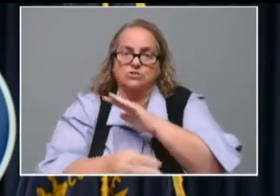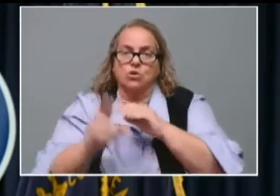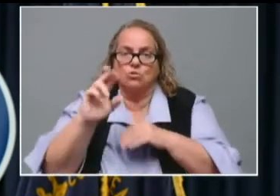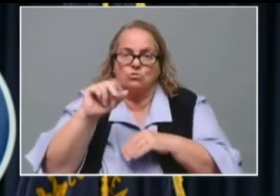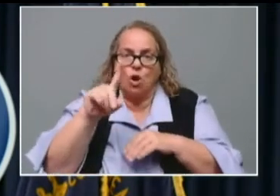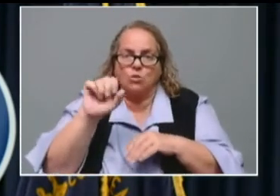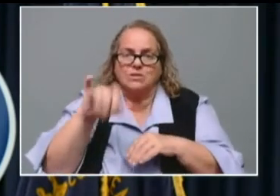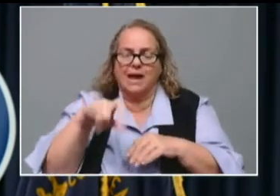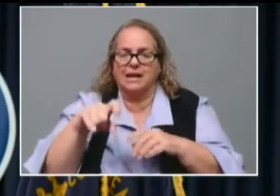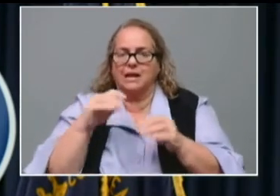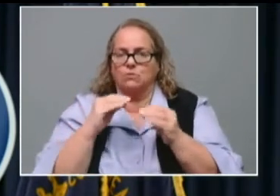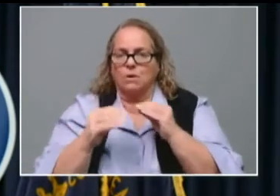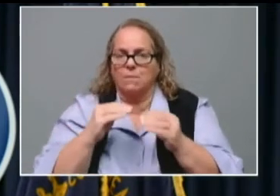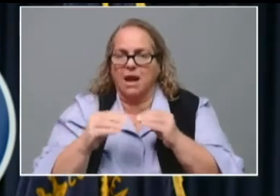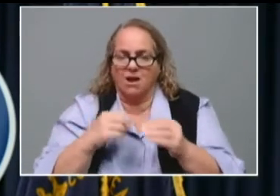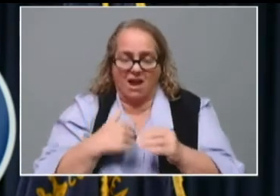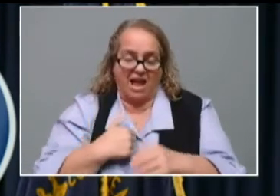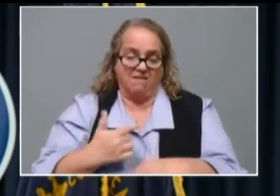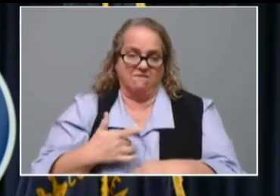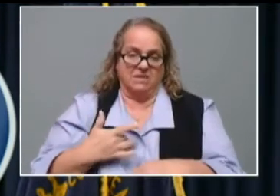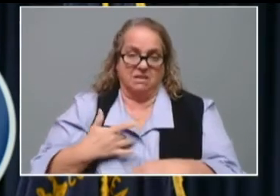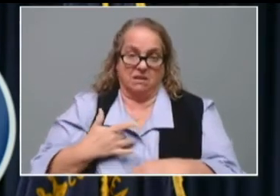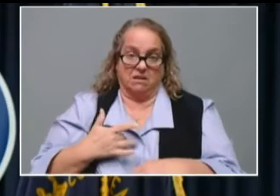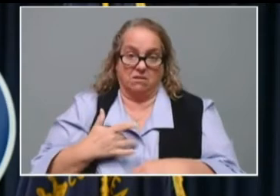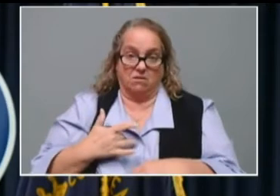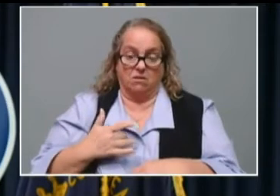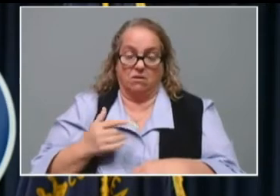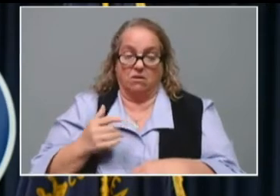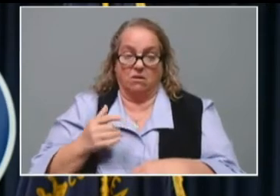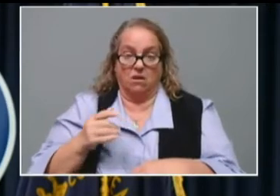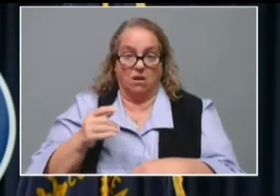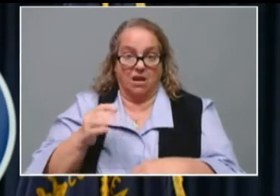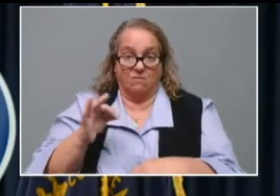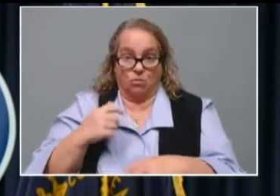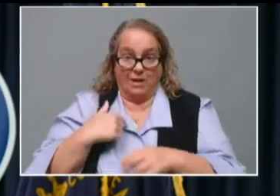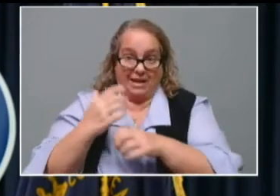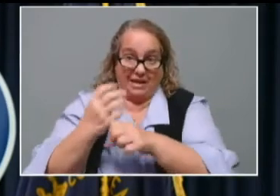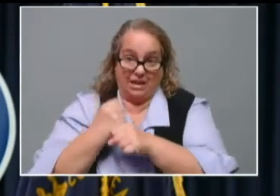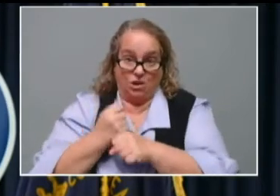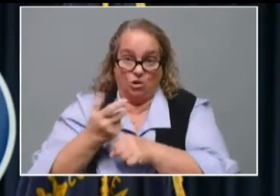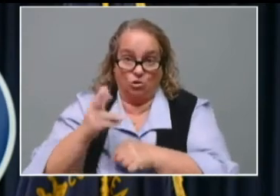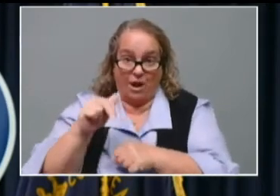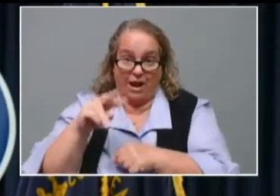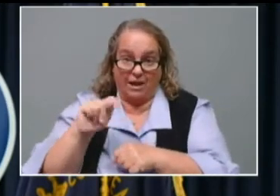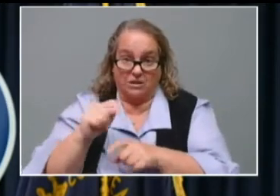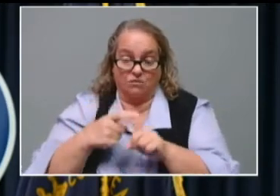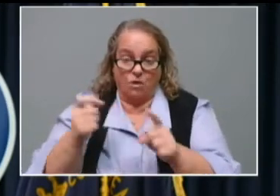that we ultimately get a grant from the major projects pool. It means we're